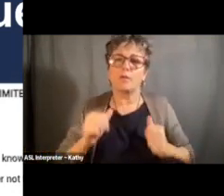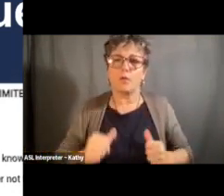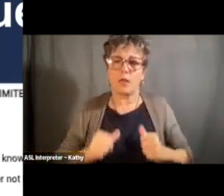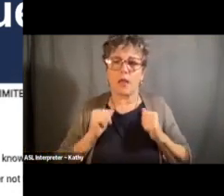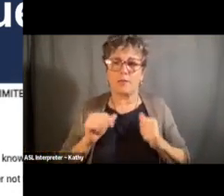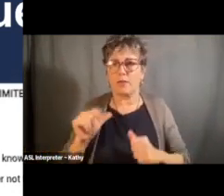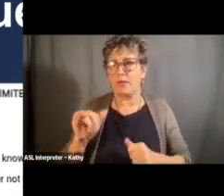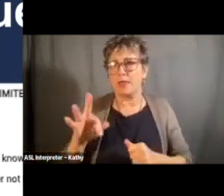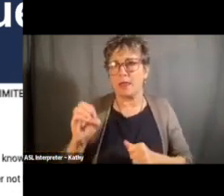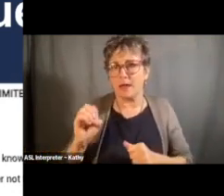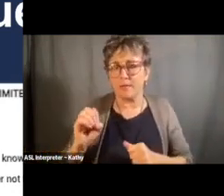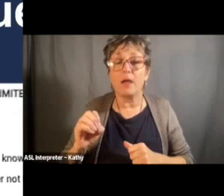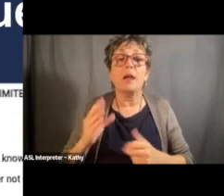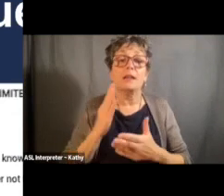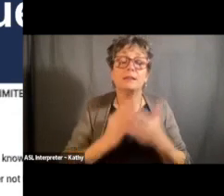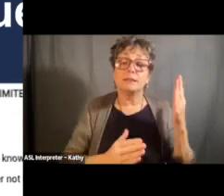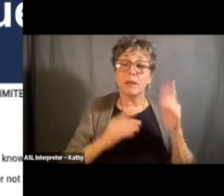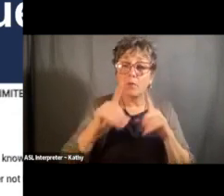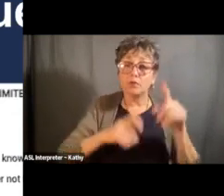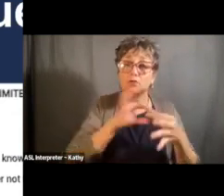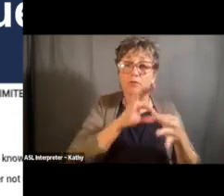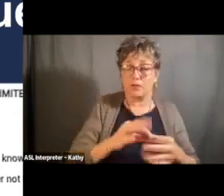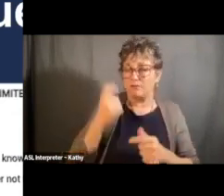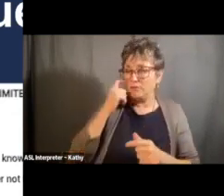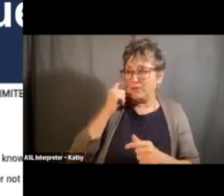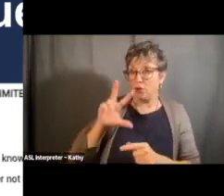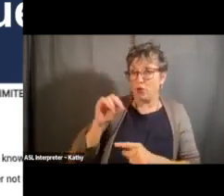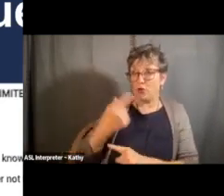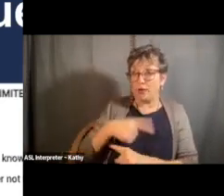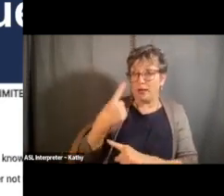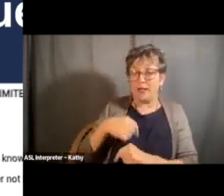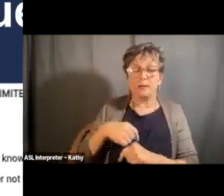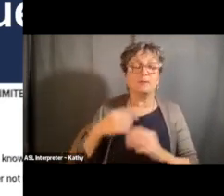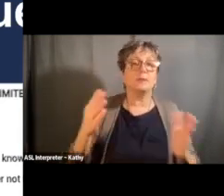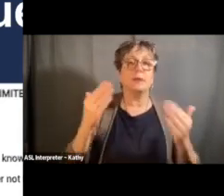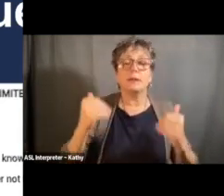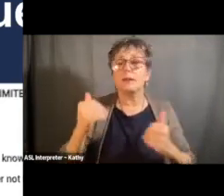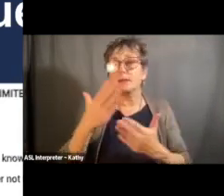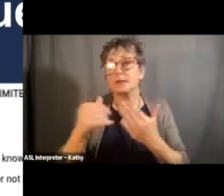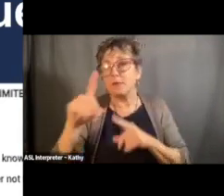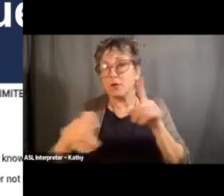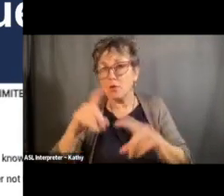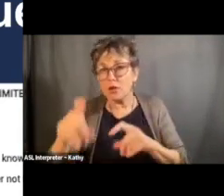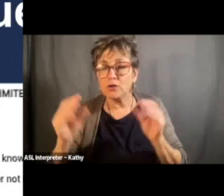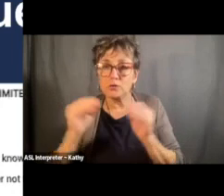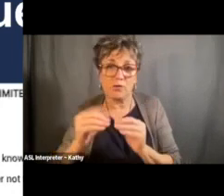some will ask about the last seven days, and some are more general. Your questions are